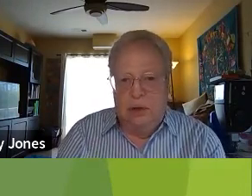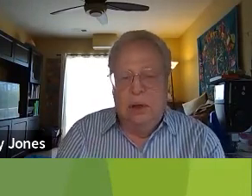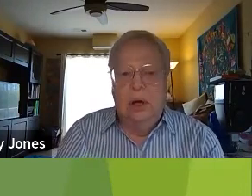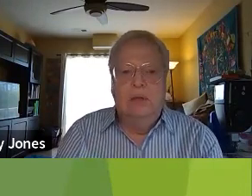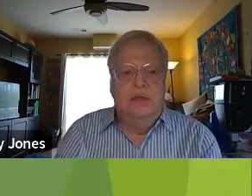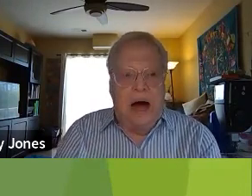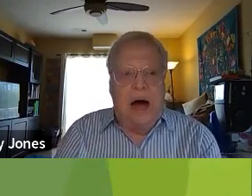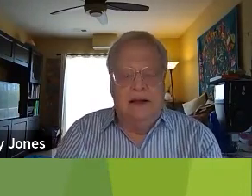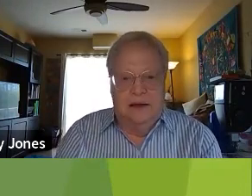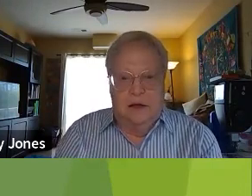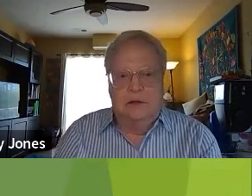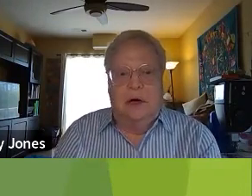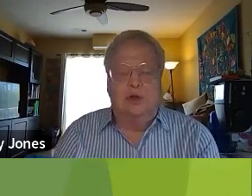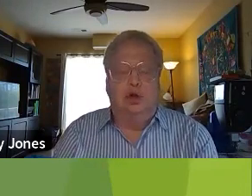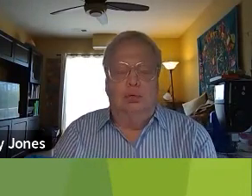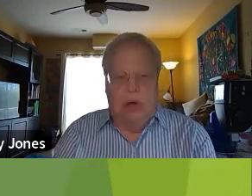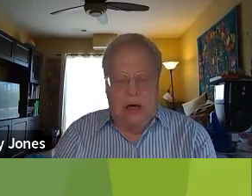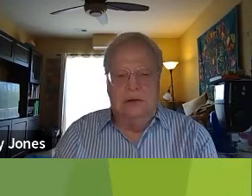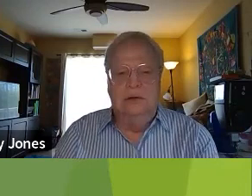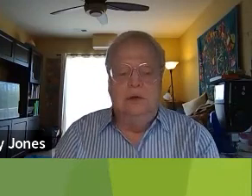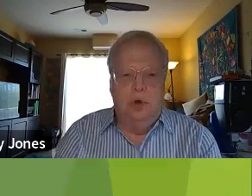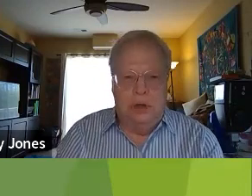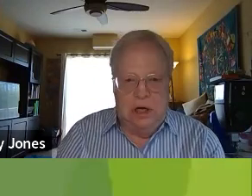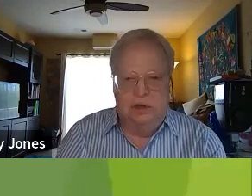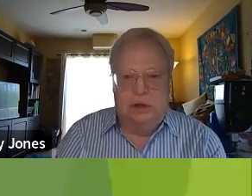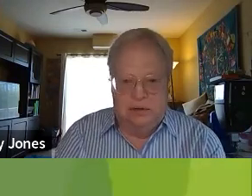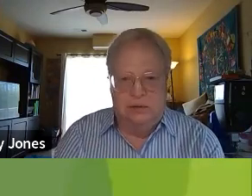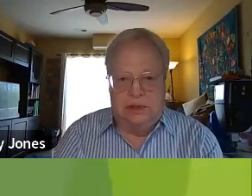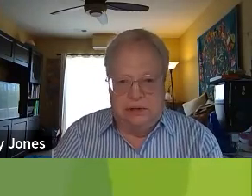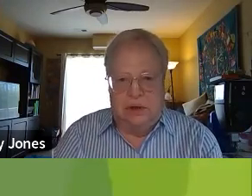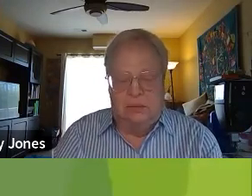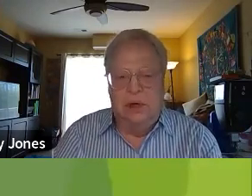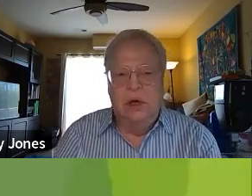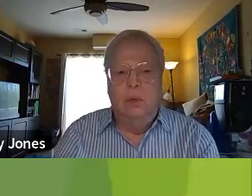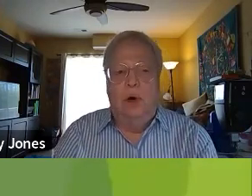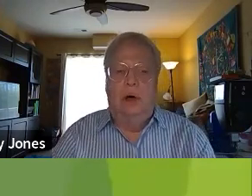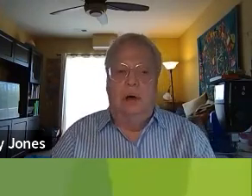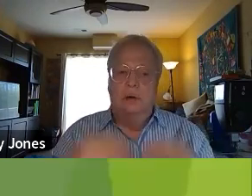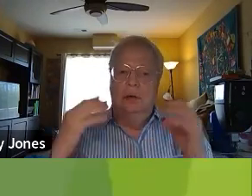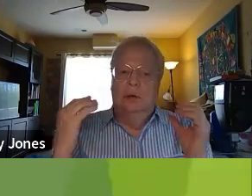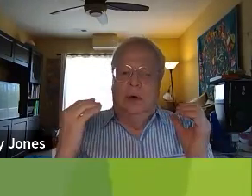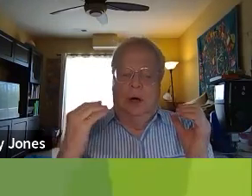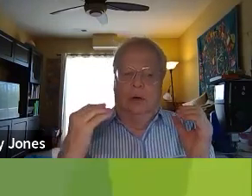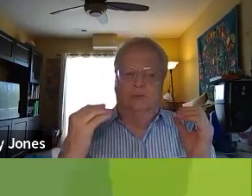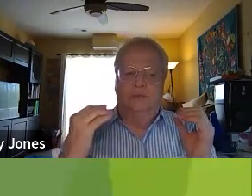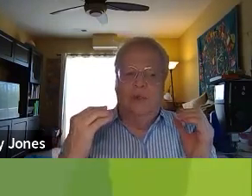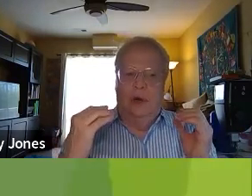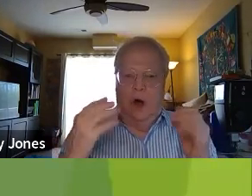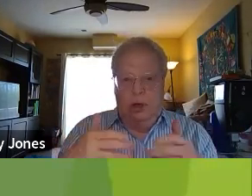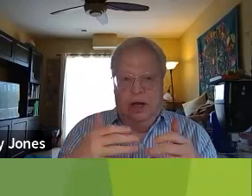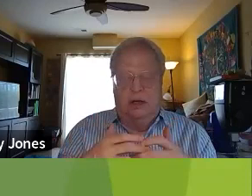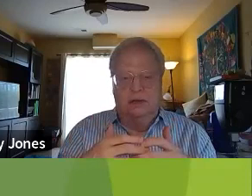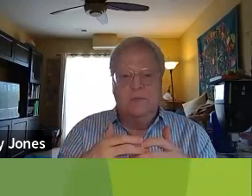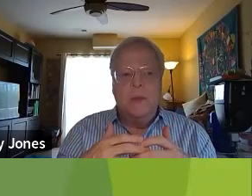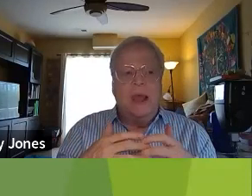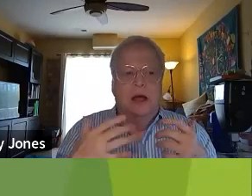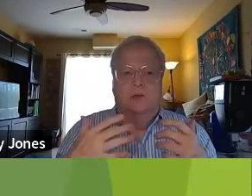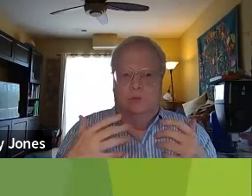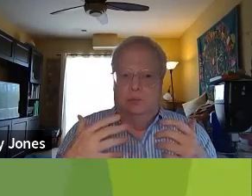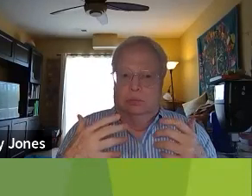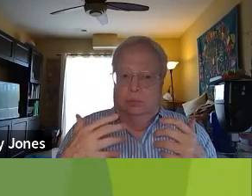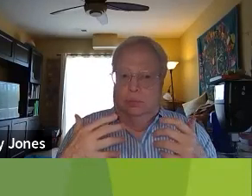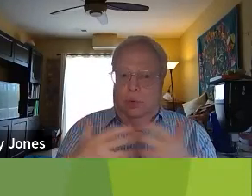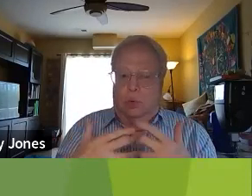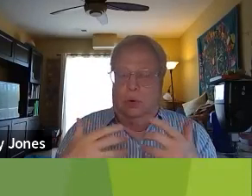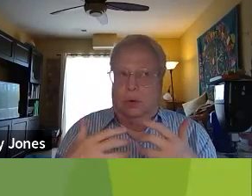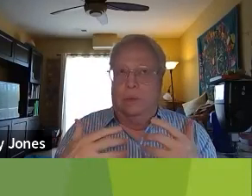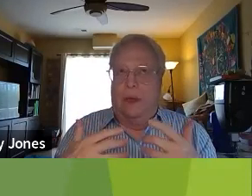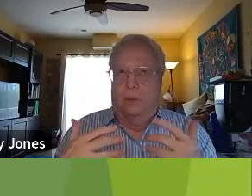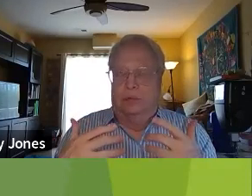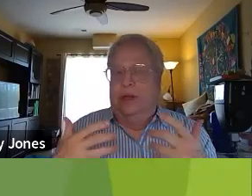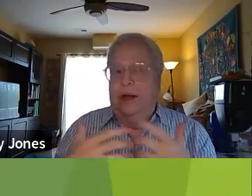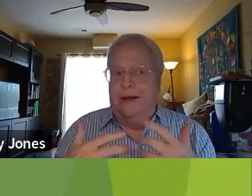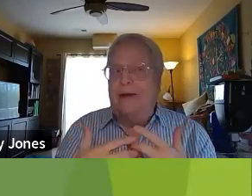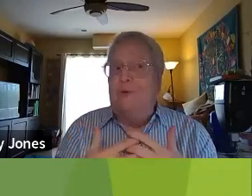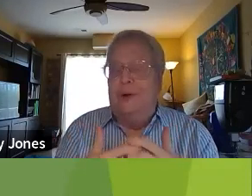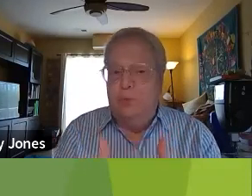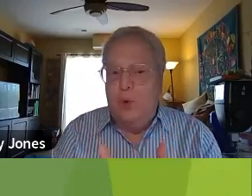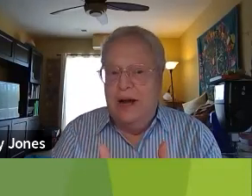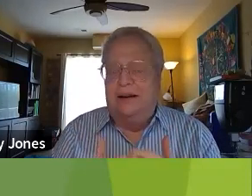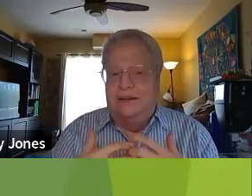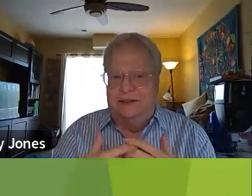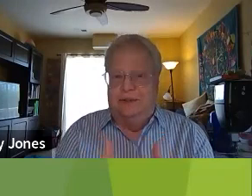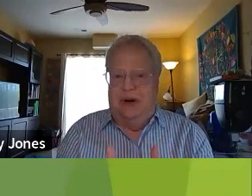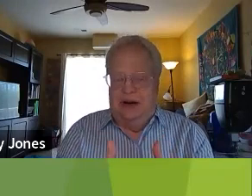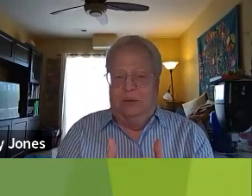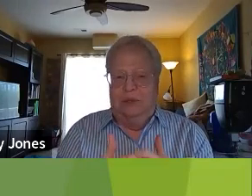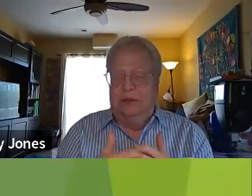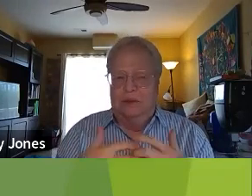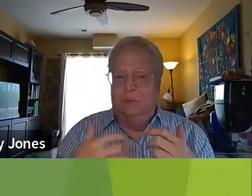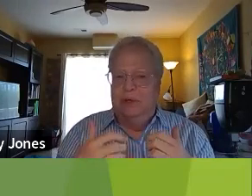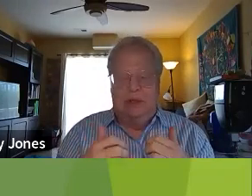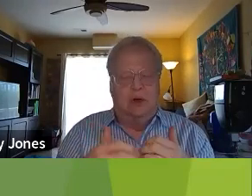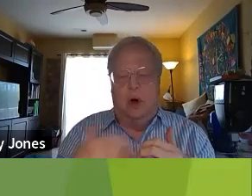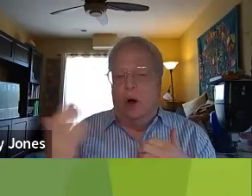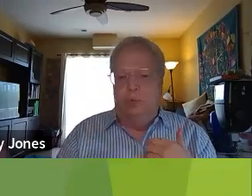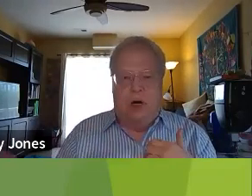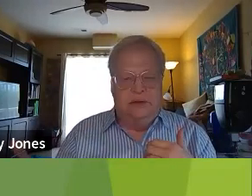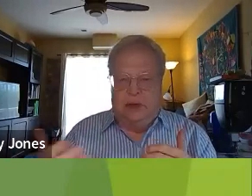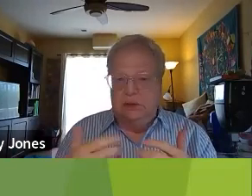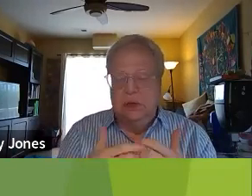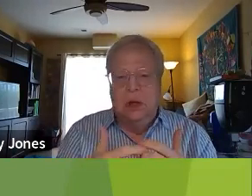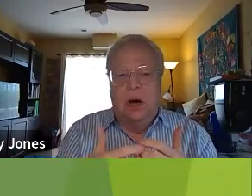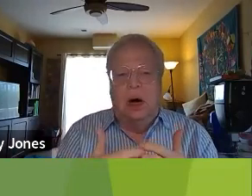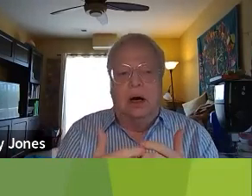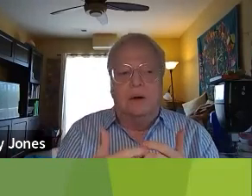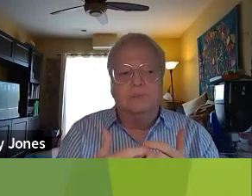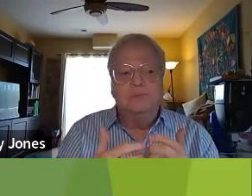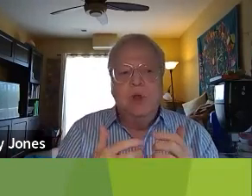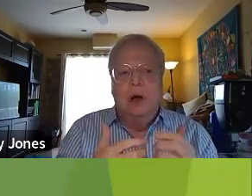That is a direct communication to some, where in our case, if if and when this develops,